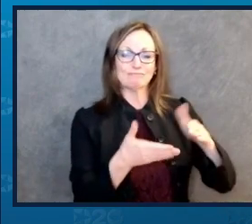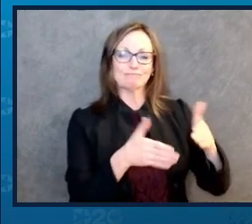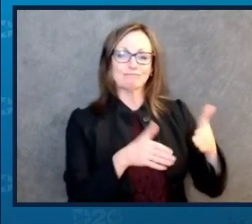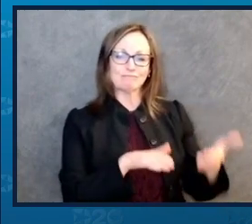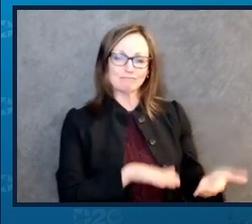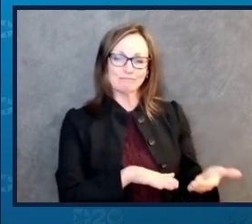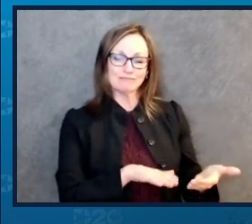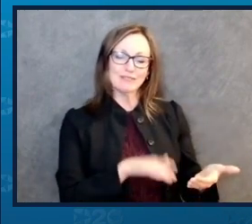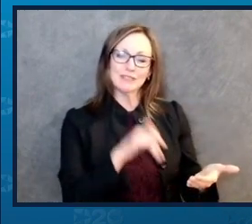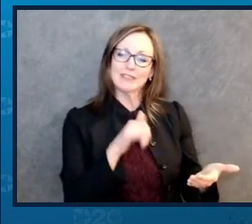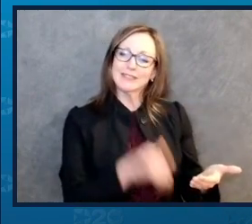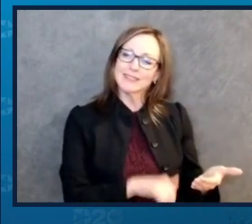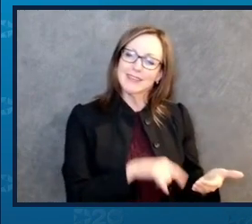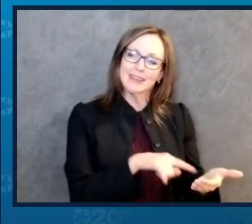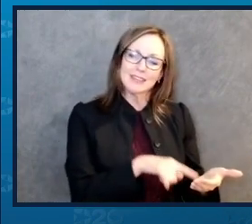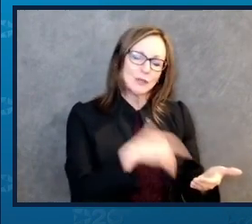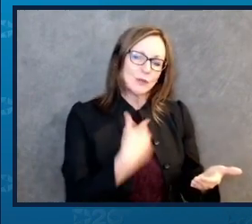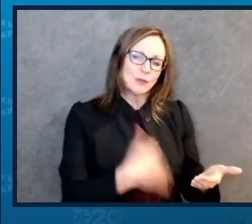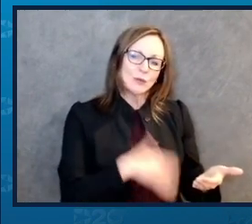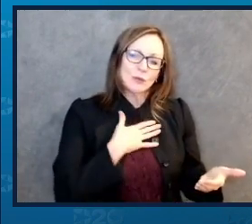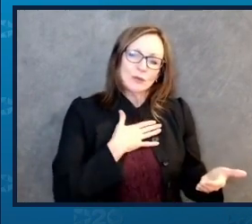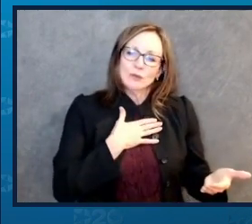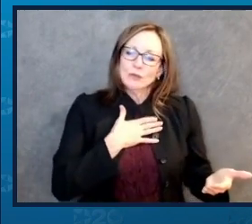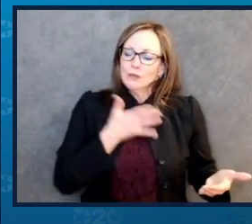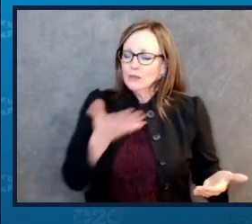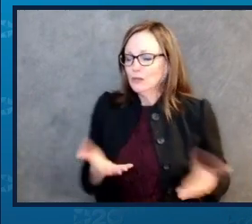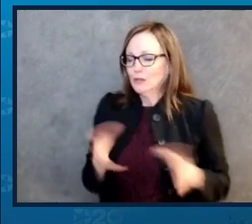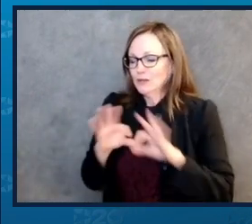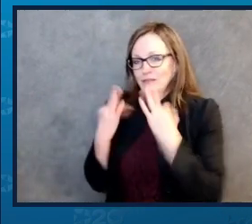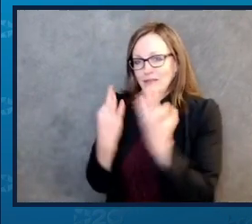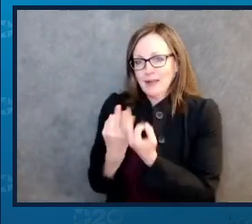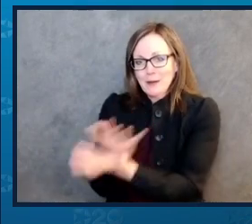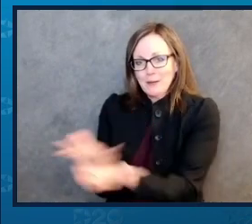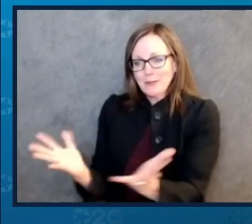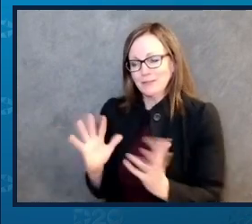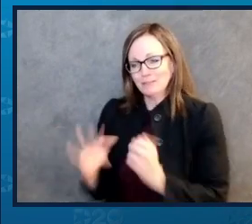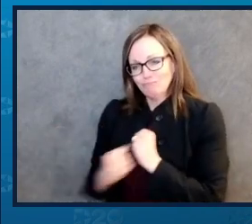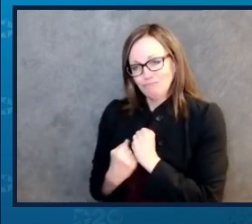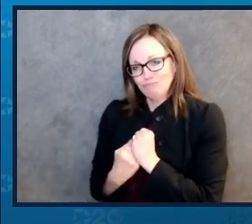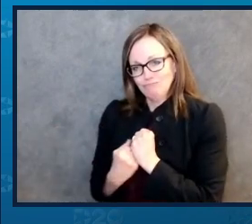KEEP OUR FAMILY AT THE STERN OF